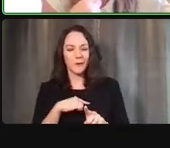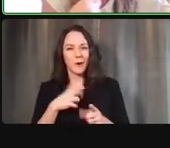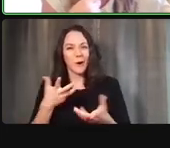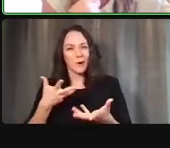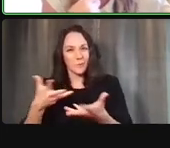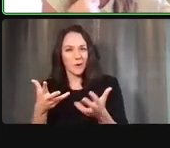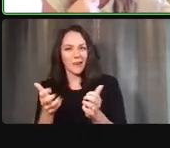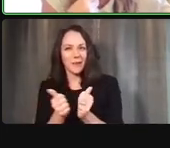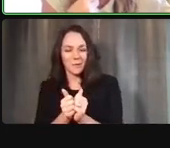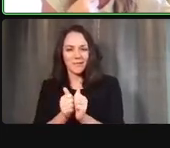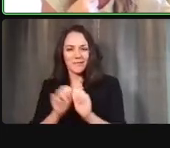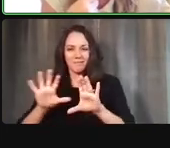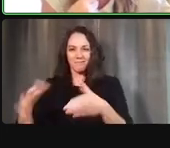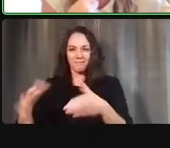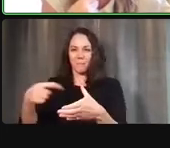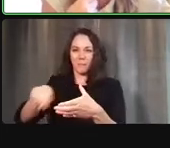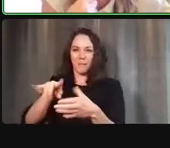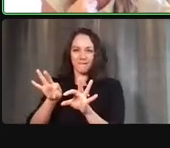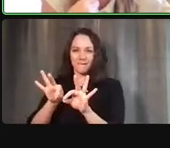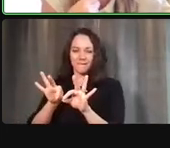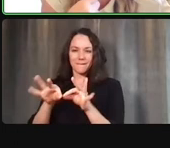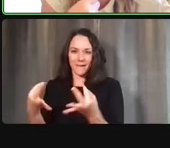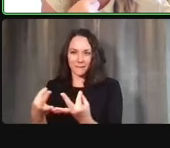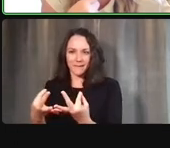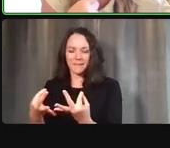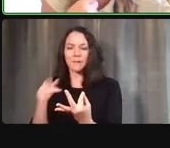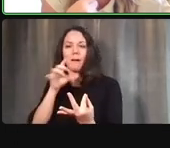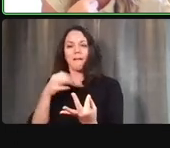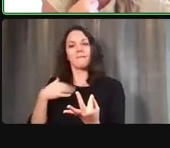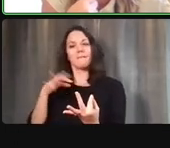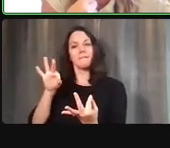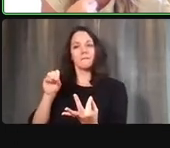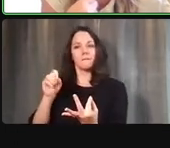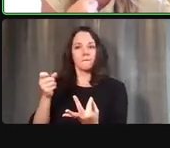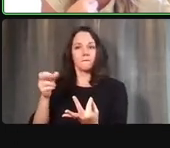families to see if they can bring their children in.